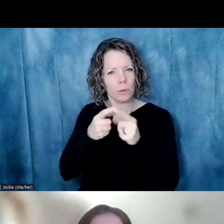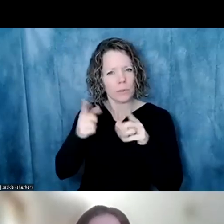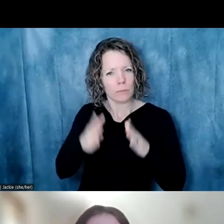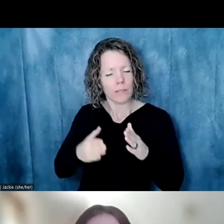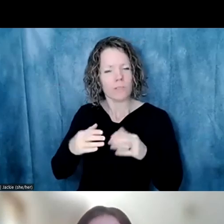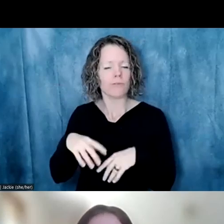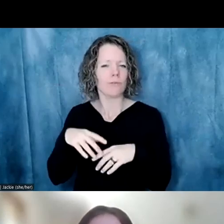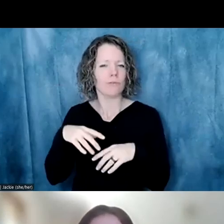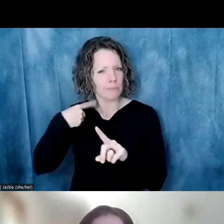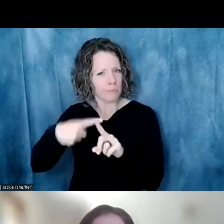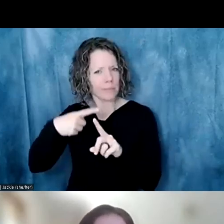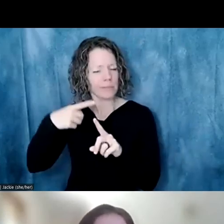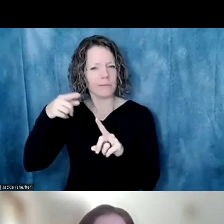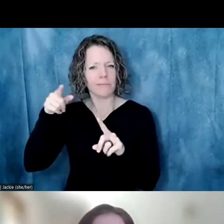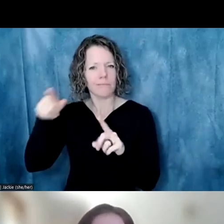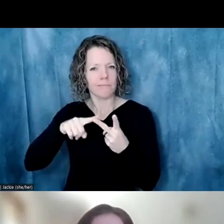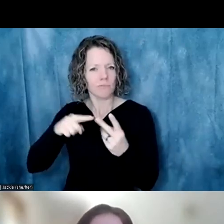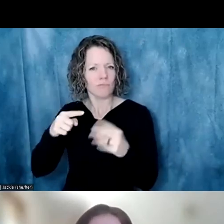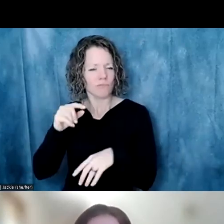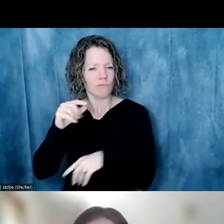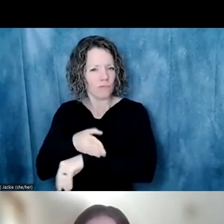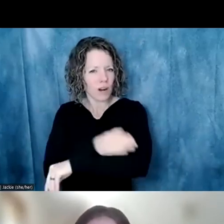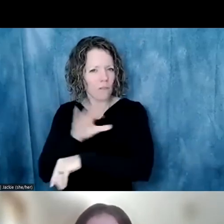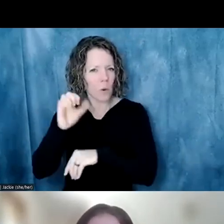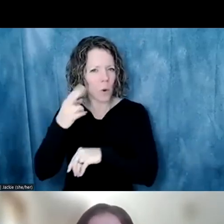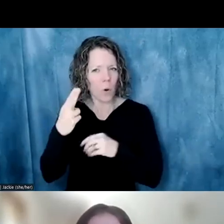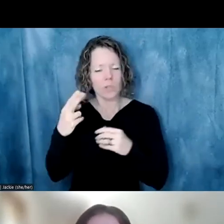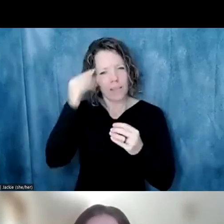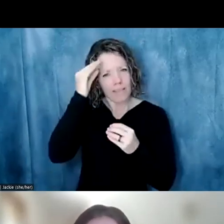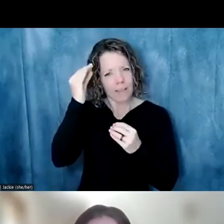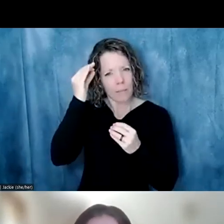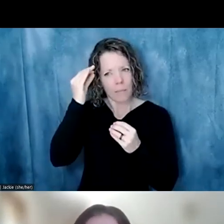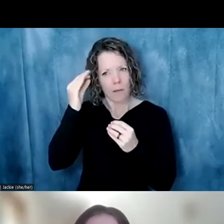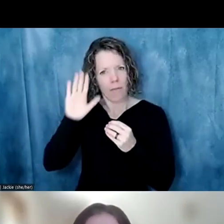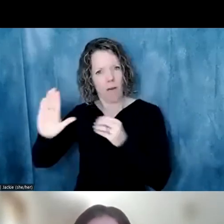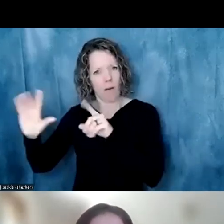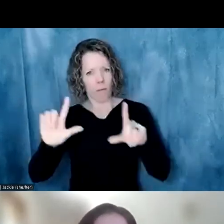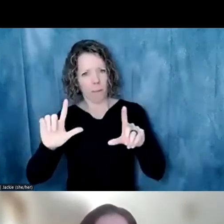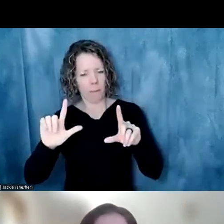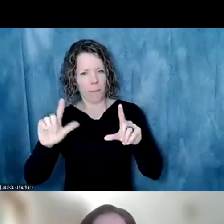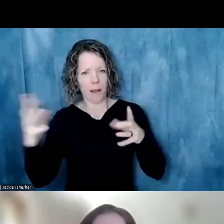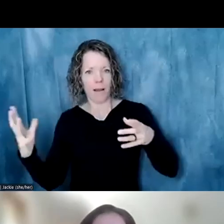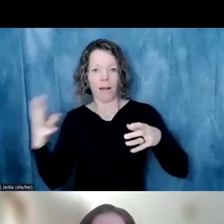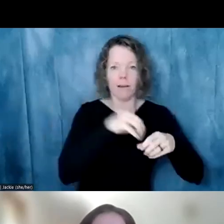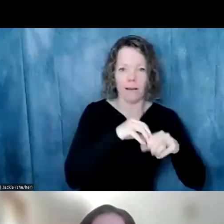Philosophically, I think that kind of surfaces a similar tension in both lands